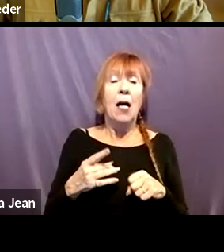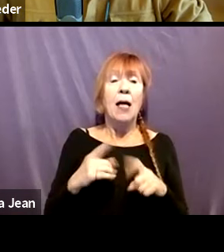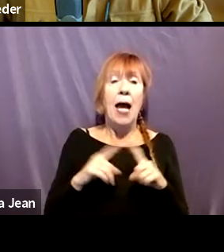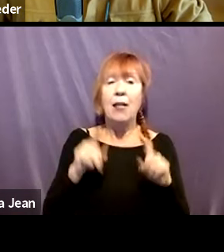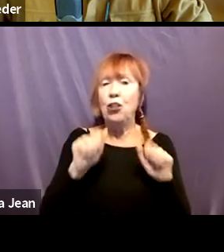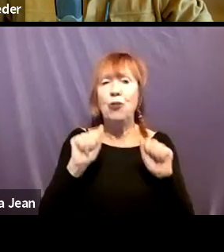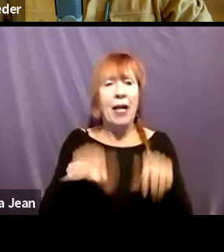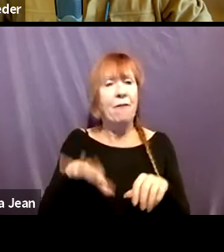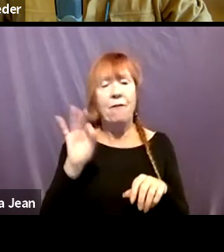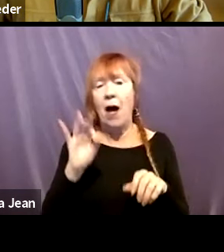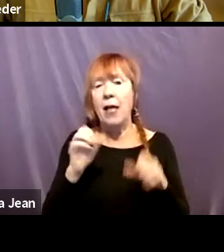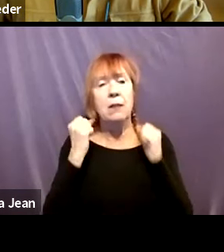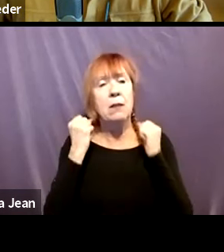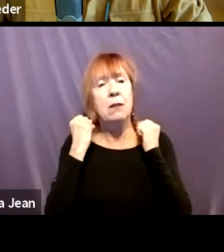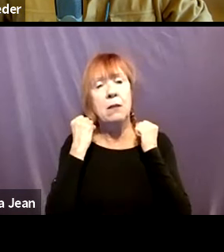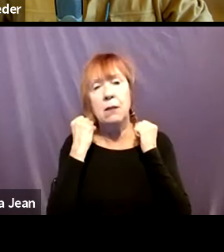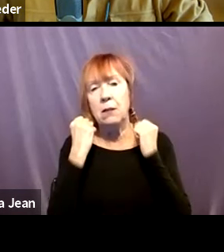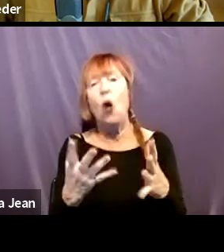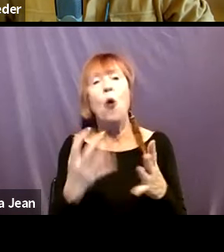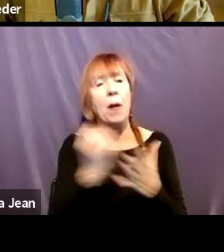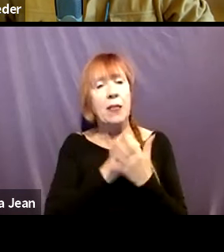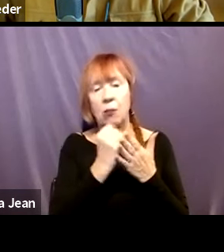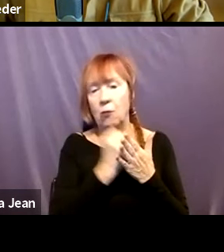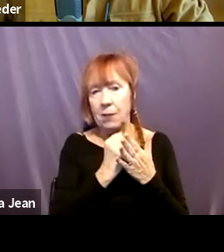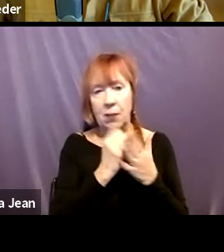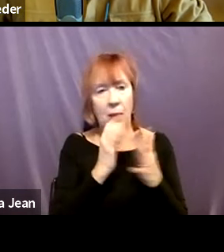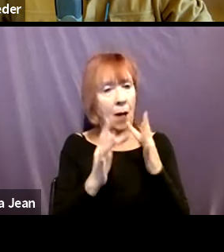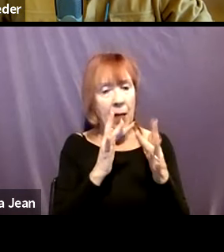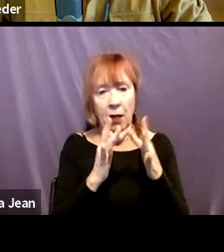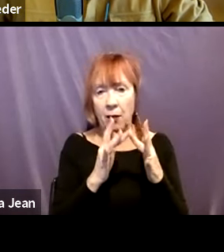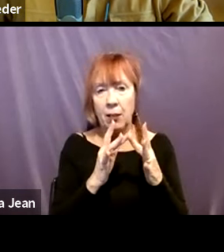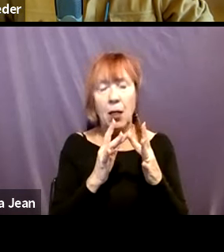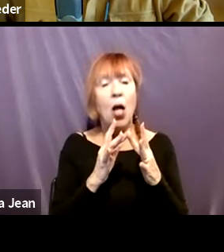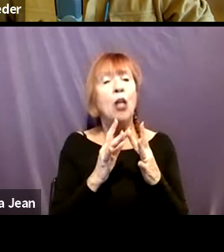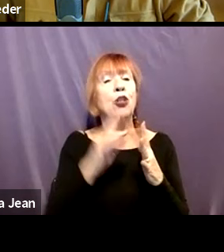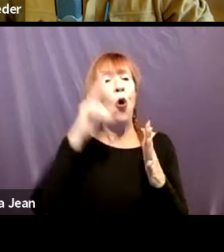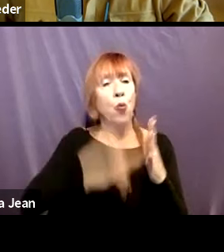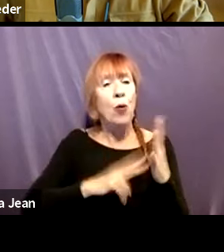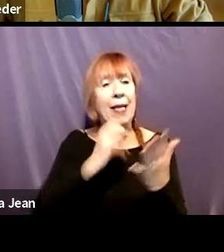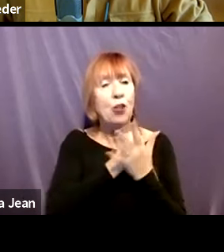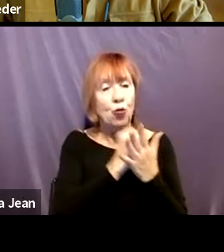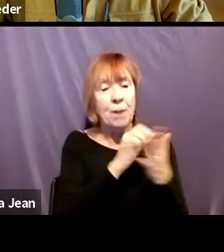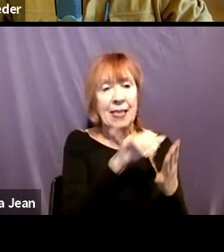by typing in the title in PDF. So I think reading scripts, and seeing different people's styles, and how they do stuff